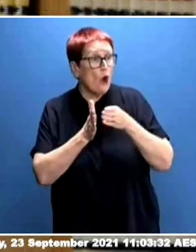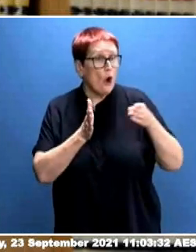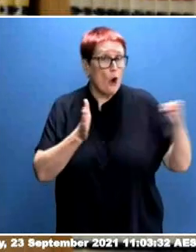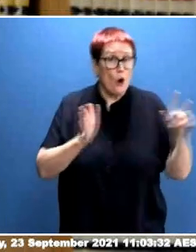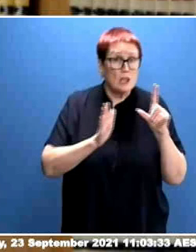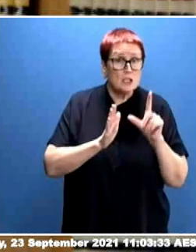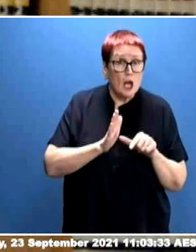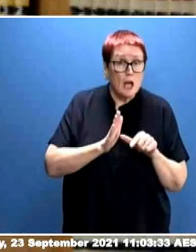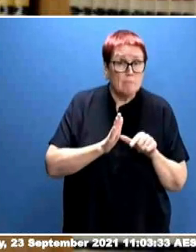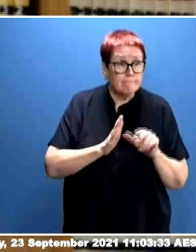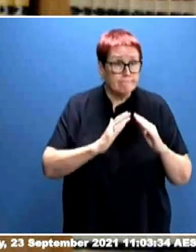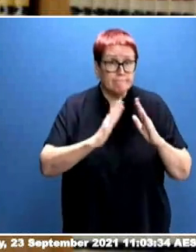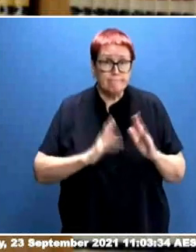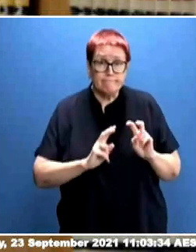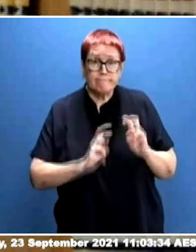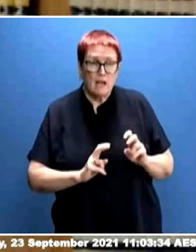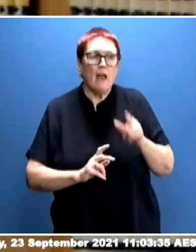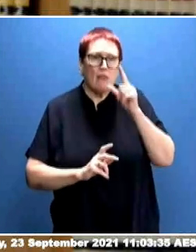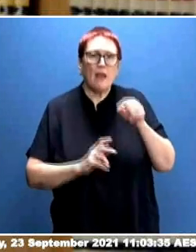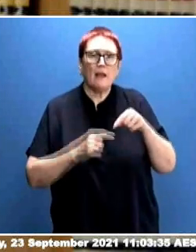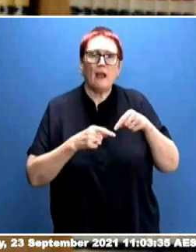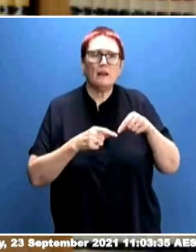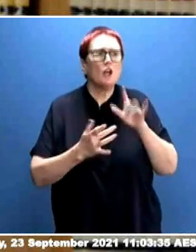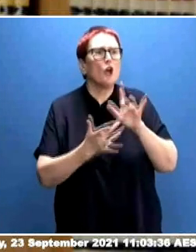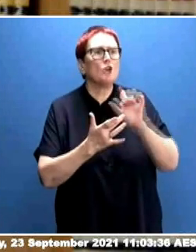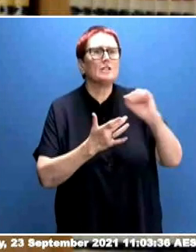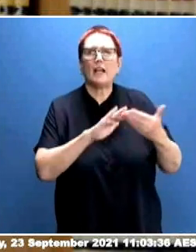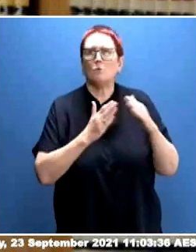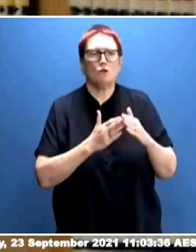and that it is not as secure and closed as it currently is in our service, so ---